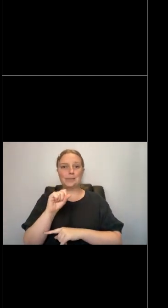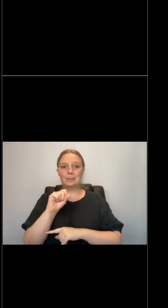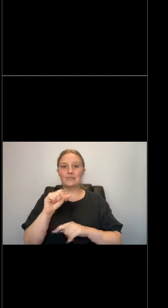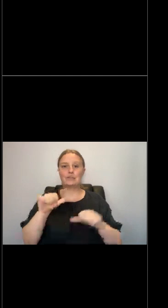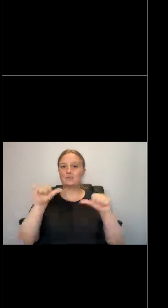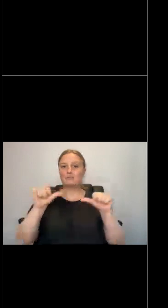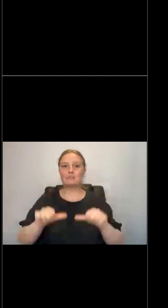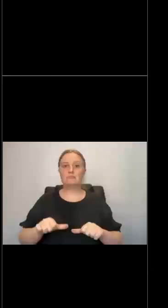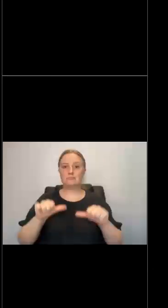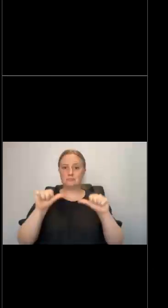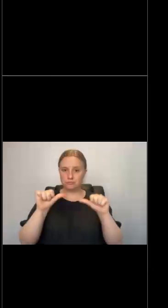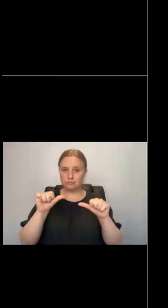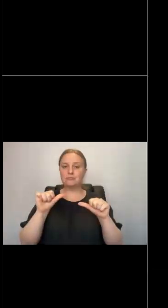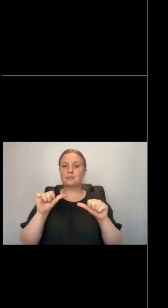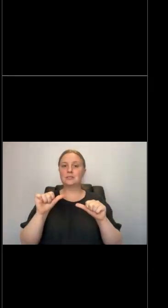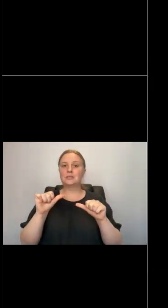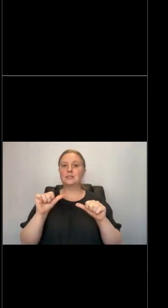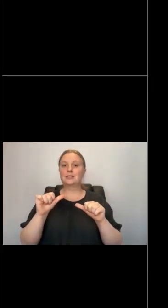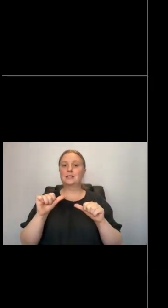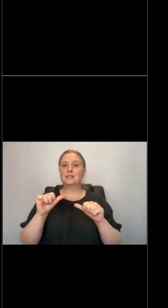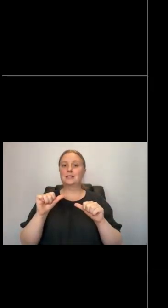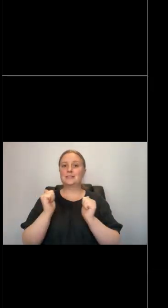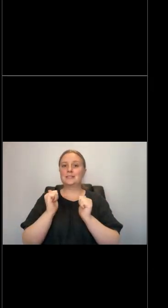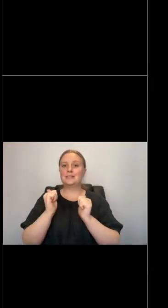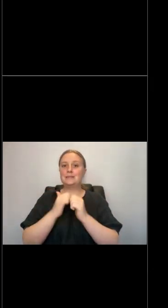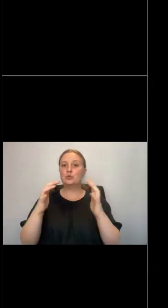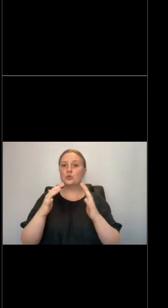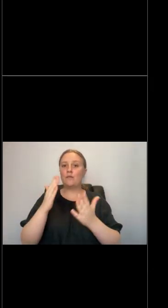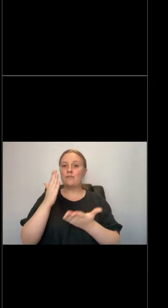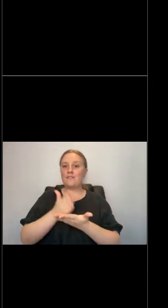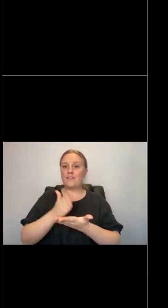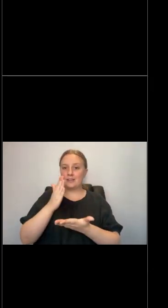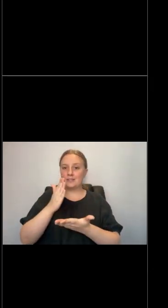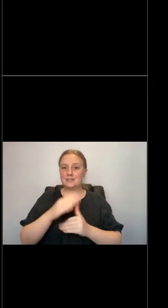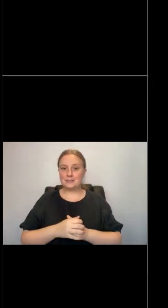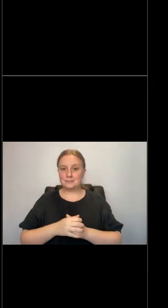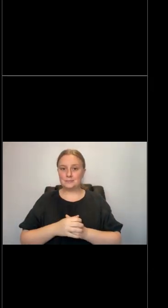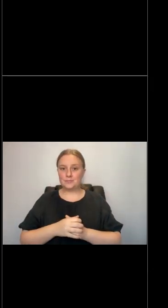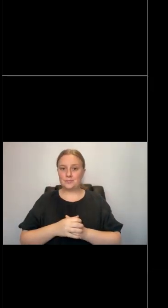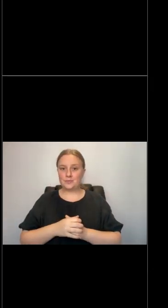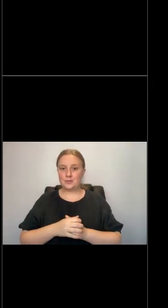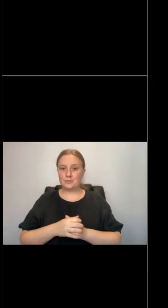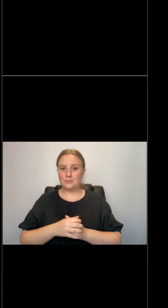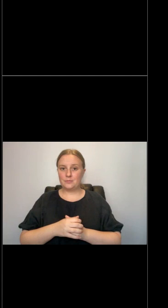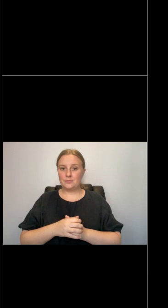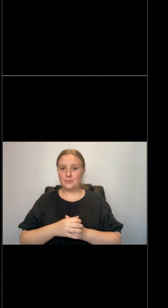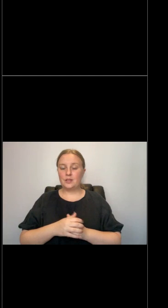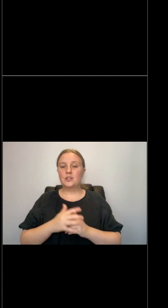a pretty legalistic area, so I'll just leave that at that. So the court will then have to decide whether or not a person